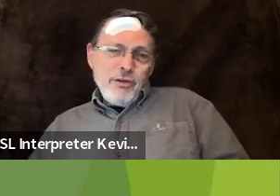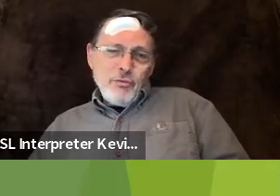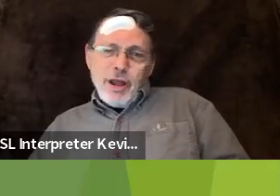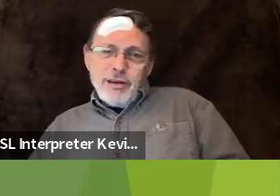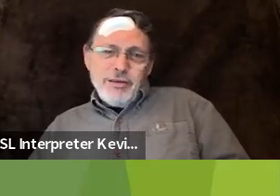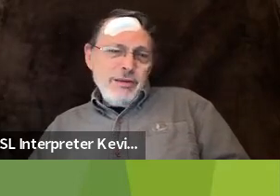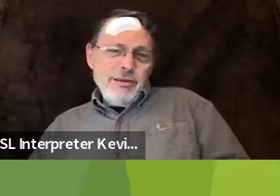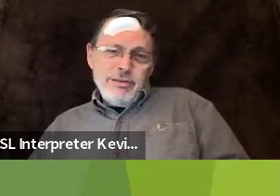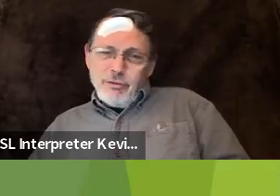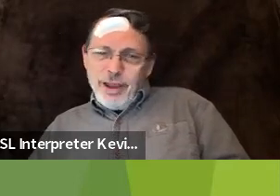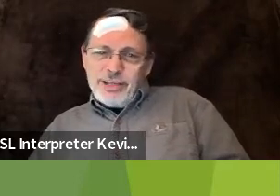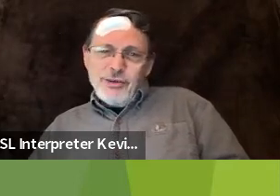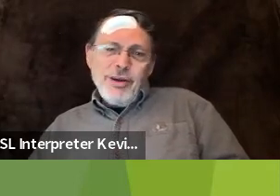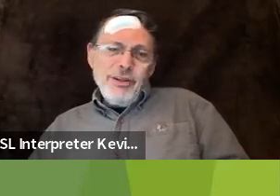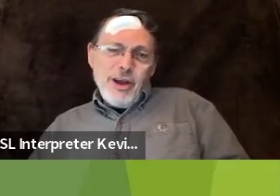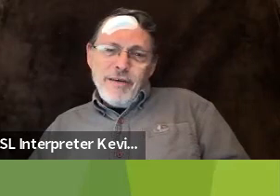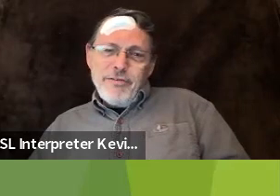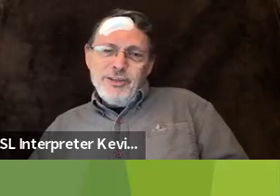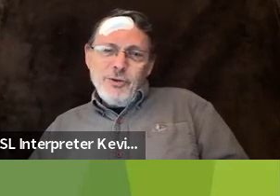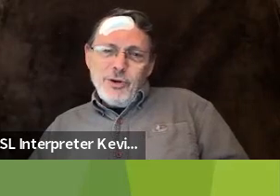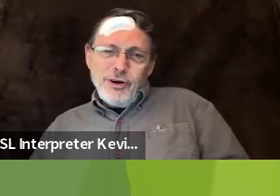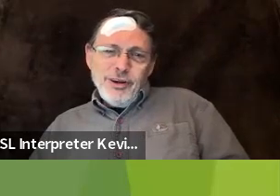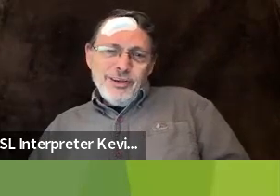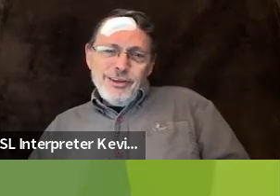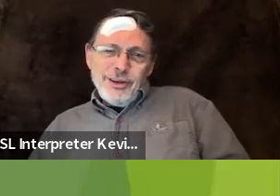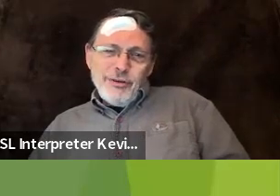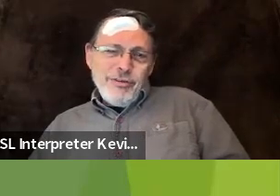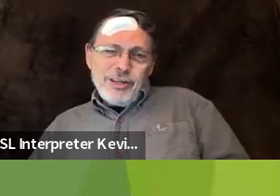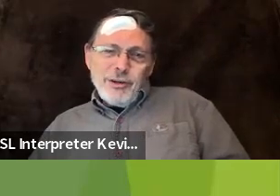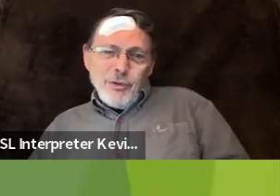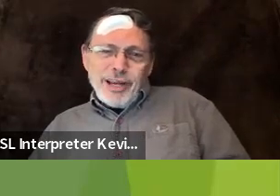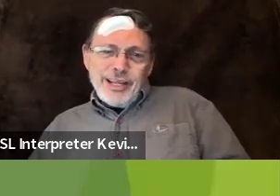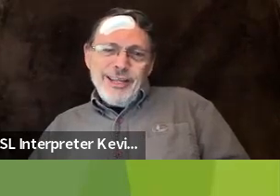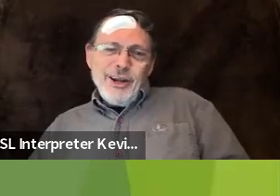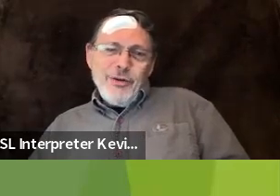You can run a race or run to the office or, you know, physically running.